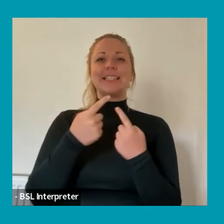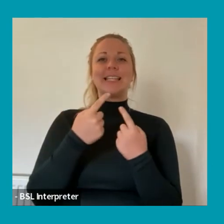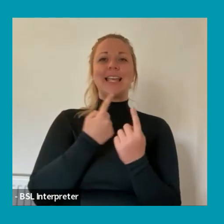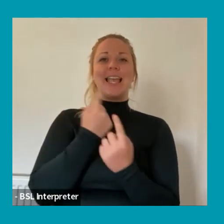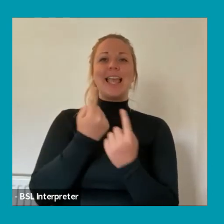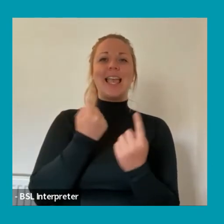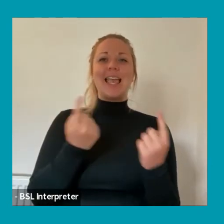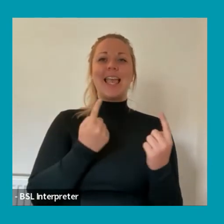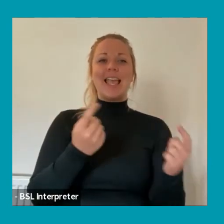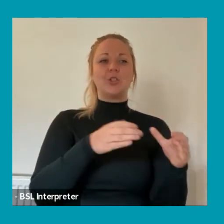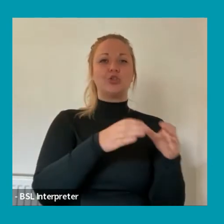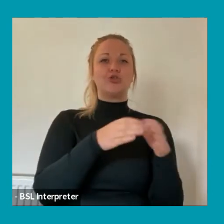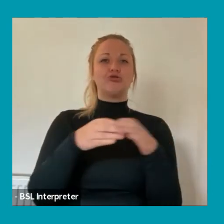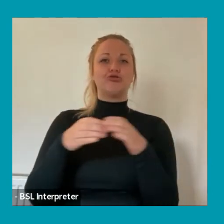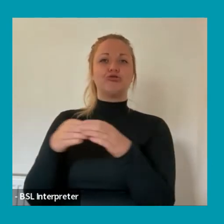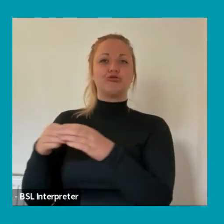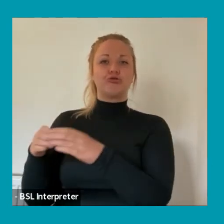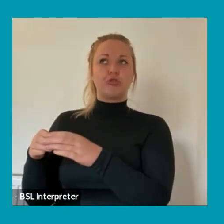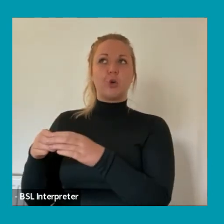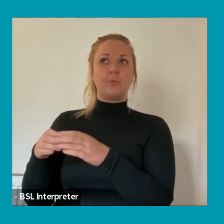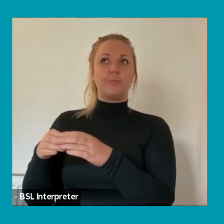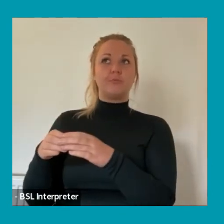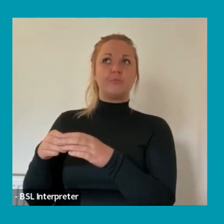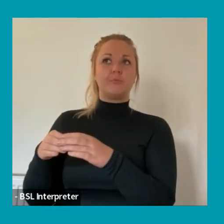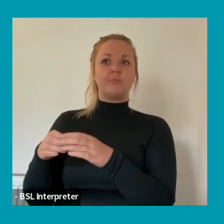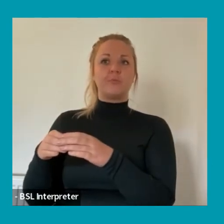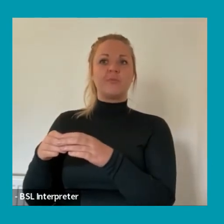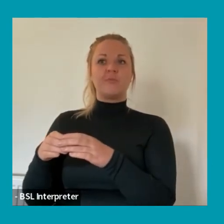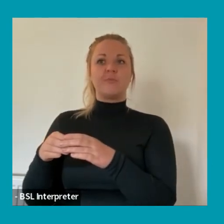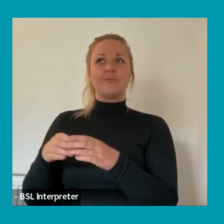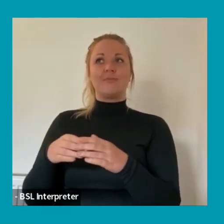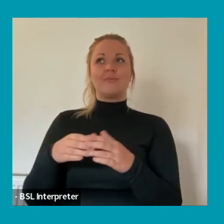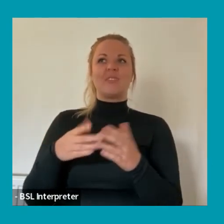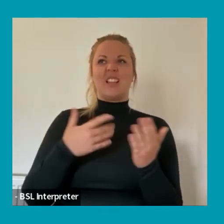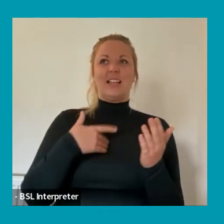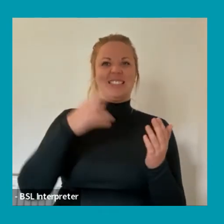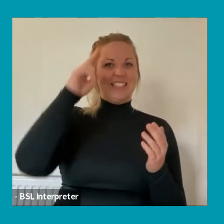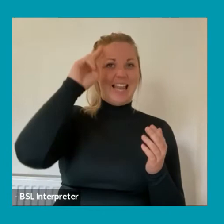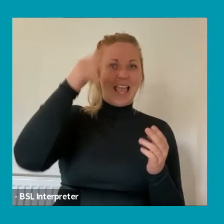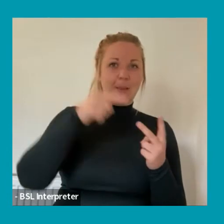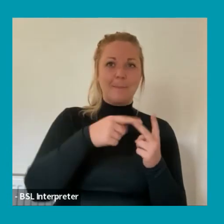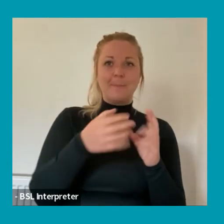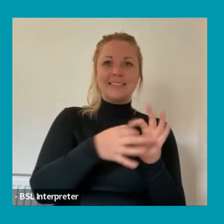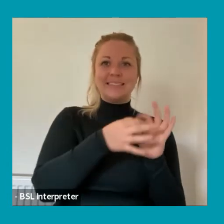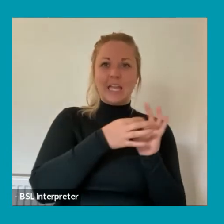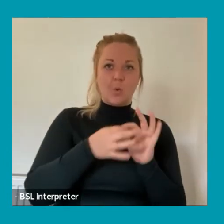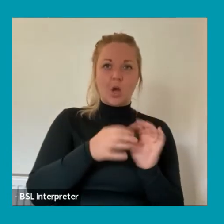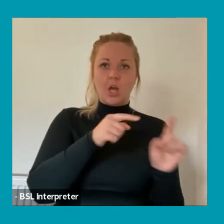So the race one, with the network and the disability one, with the age and ability network.